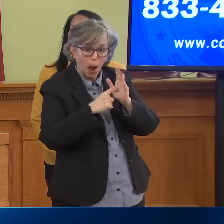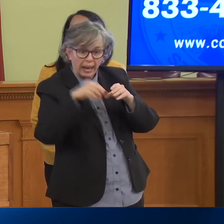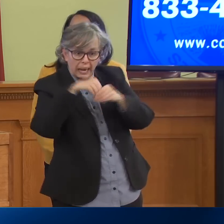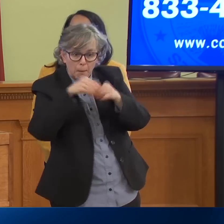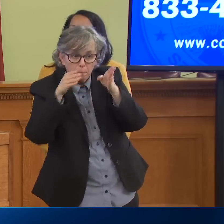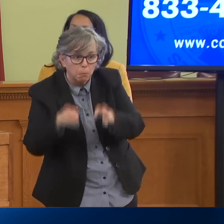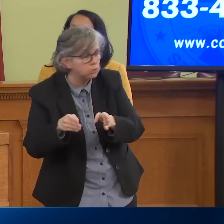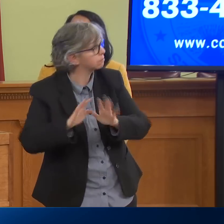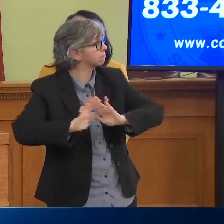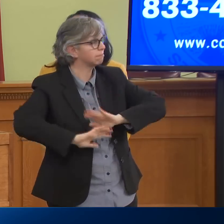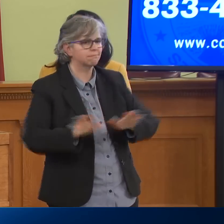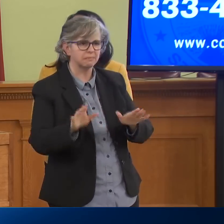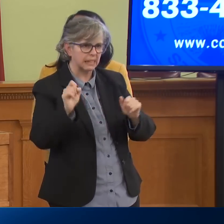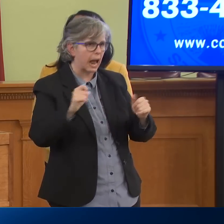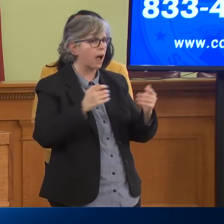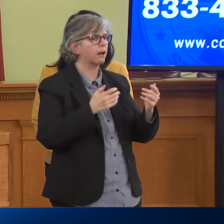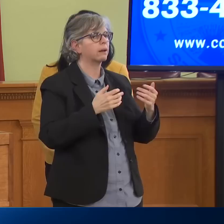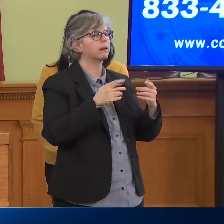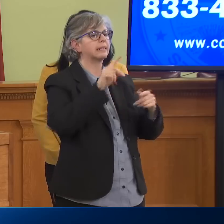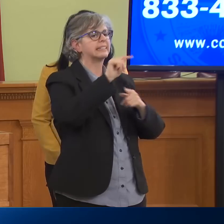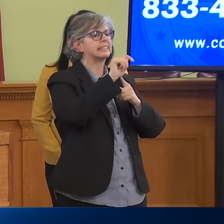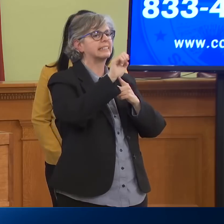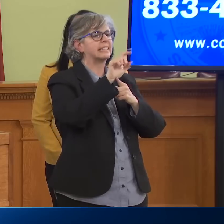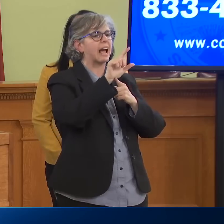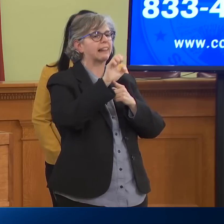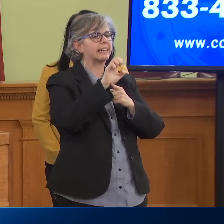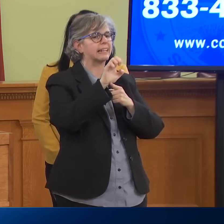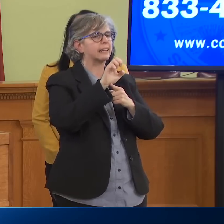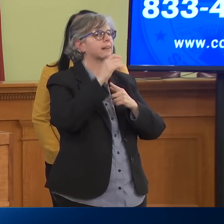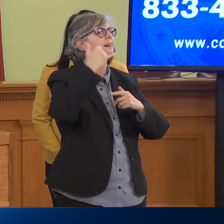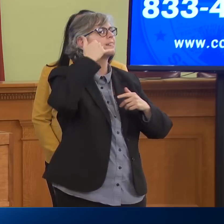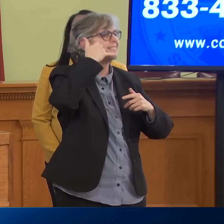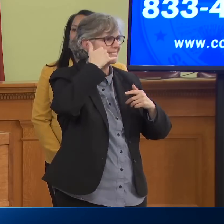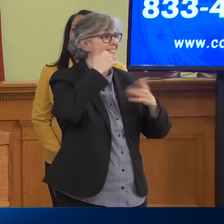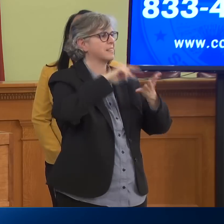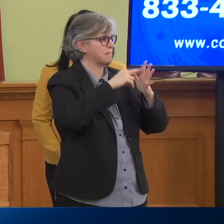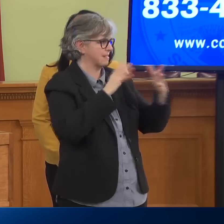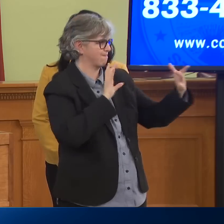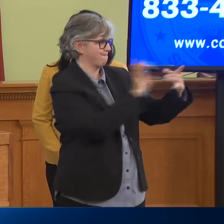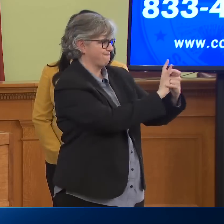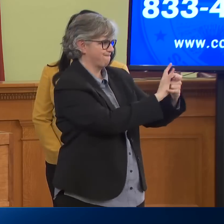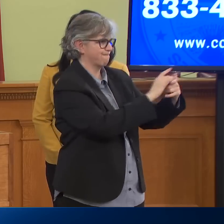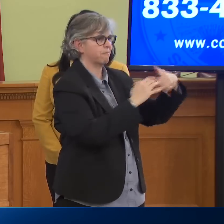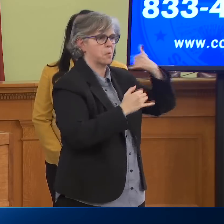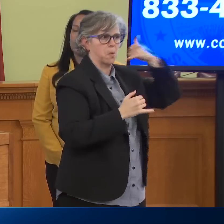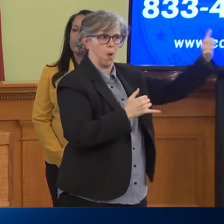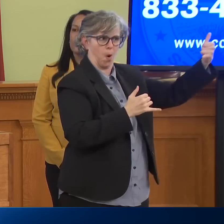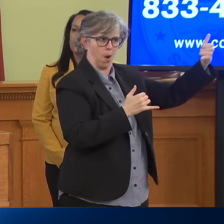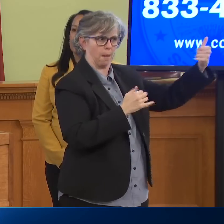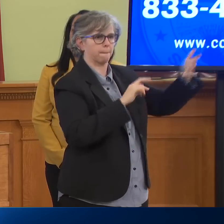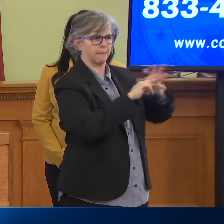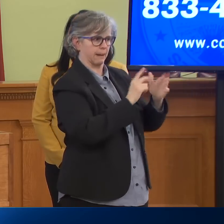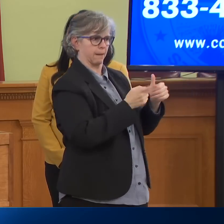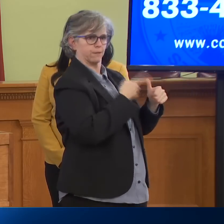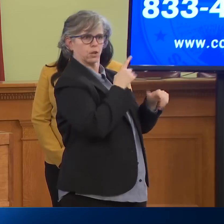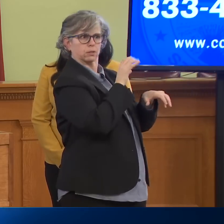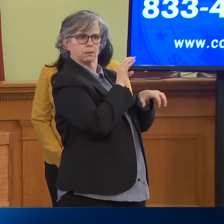IF THAT PERSON HASN'T -- IF THE OHIOANS IS NOT HAD A MENTAL HEALTH ADDICTION OR ISSUE AND SOUGHT TREATMENT IN THE PAST AND WANT TO DO SO NOW DURING THIS EMERGENCY ORDER, THEY WILL BE ABLE TO HAVE THE FIRST